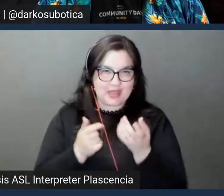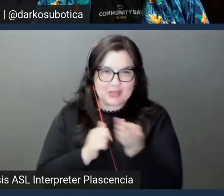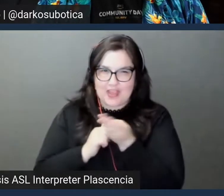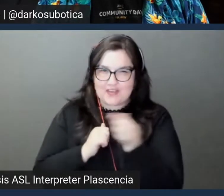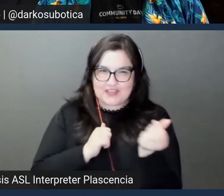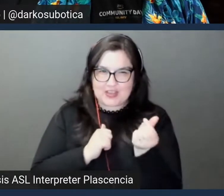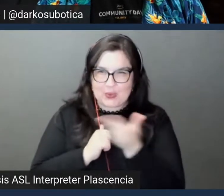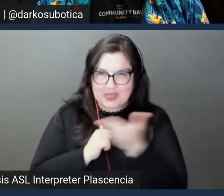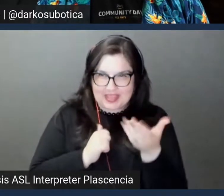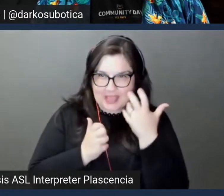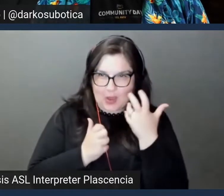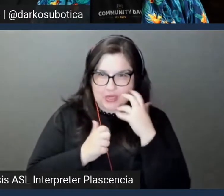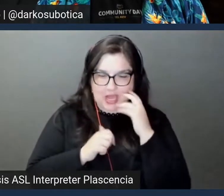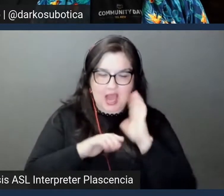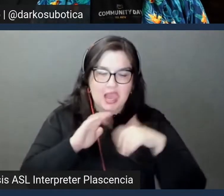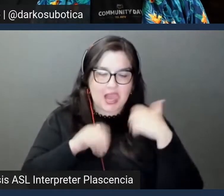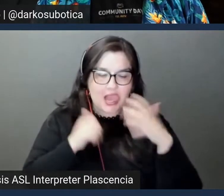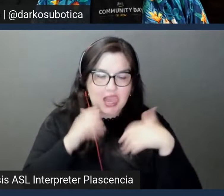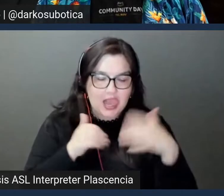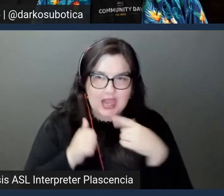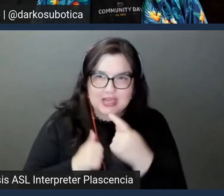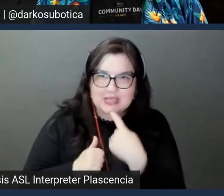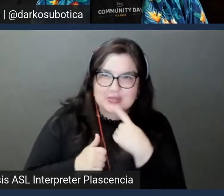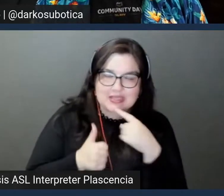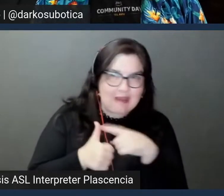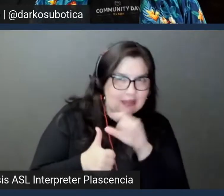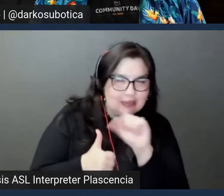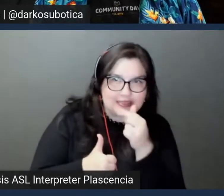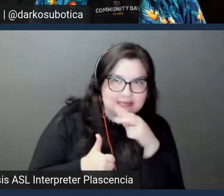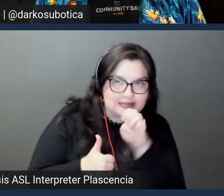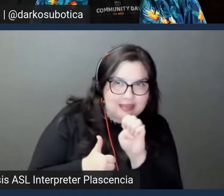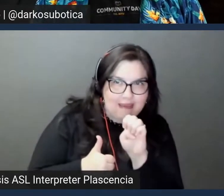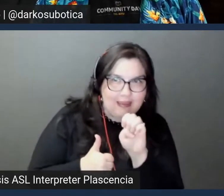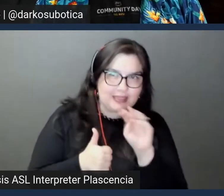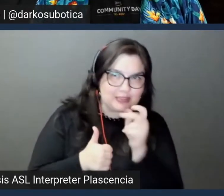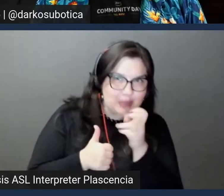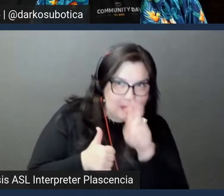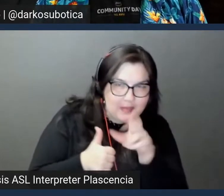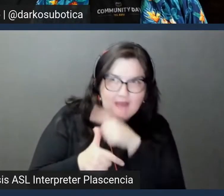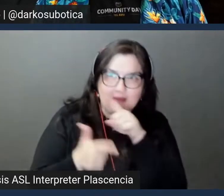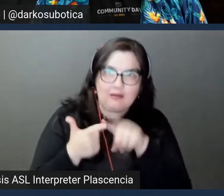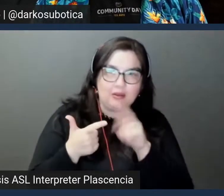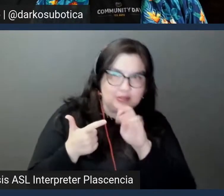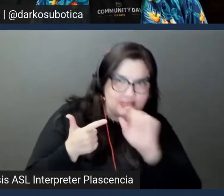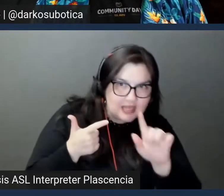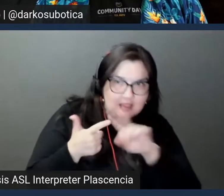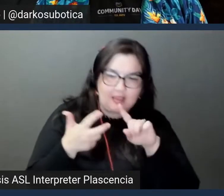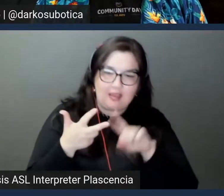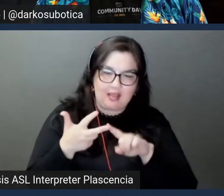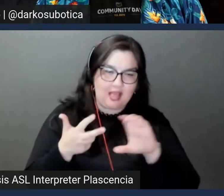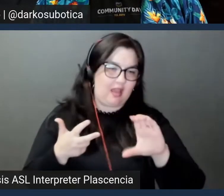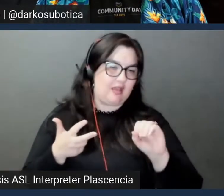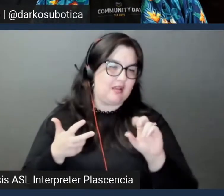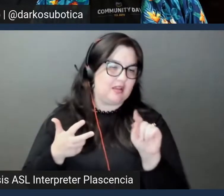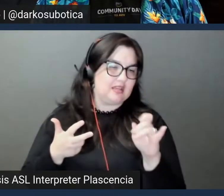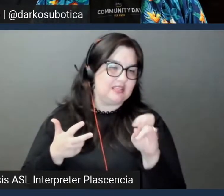You mentioned SageMaker, you mentioned Neo, containerizing. So for some of you folks listening in,